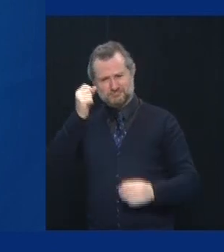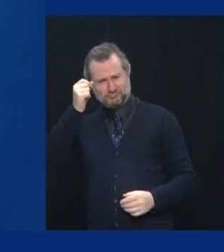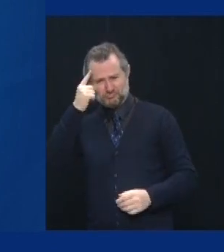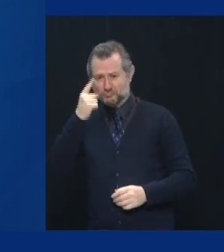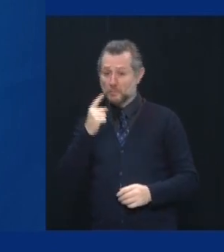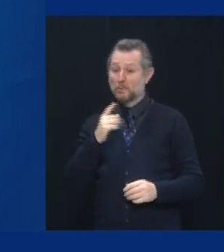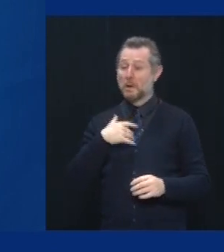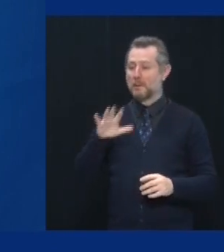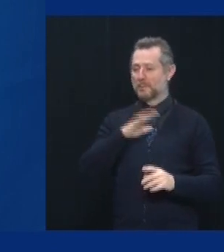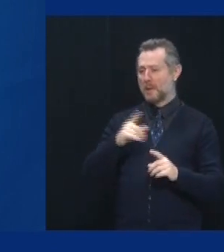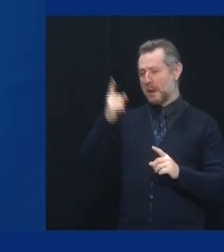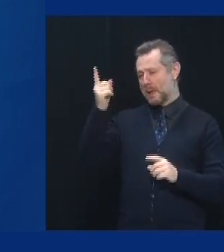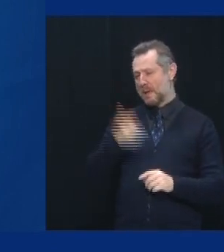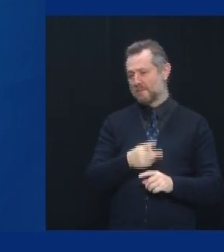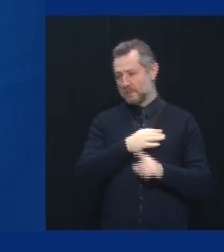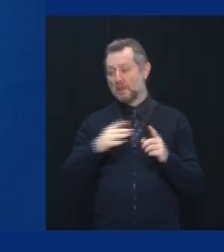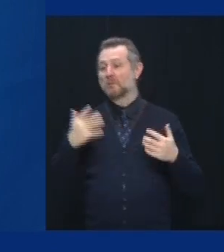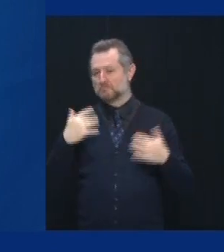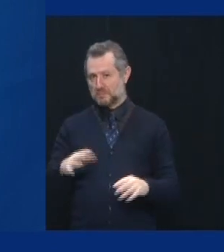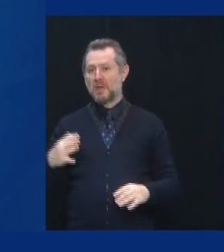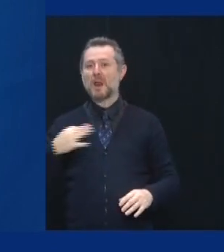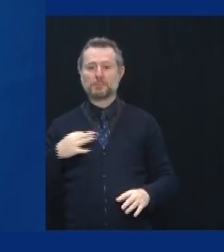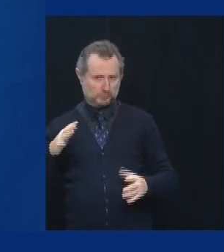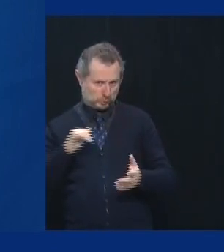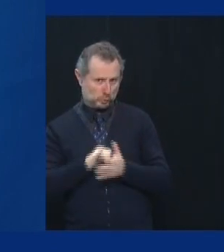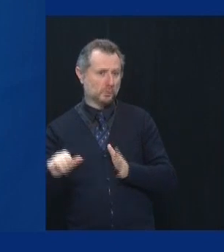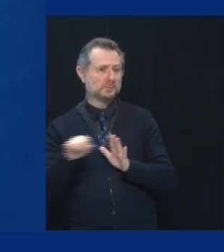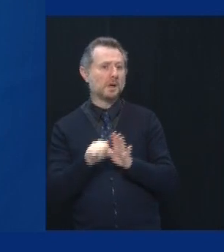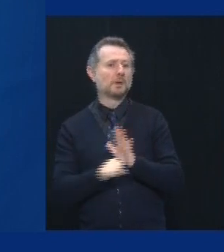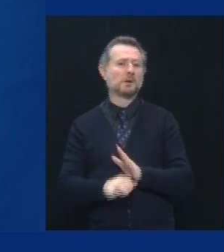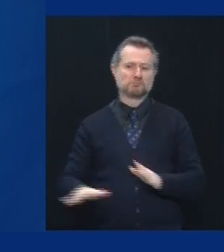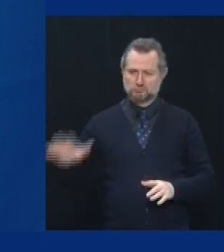SO, RECOGNIZING THAT PRIORITY IS STILL IMPORTANT. I GET>[ THE OVERALL DYNAMIC THAT